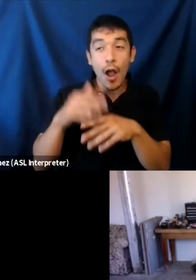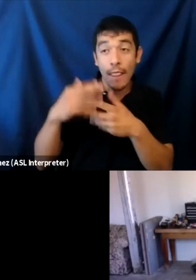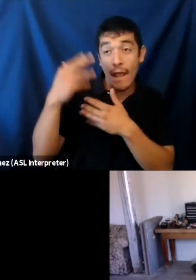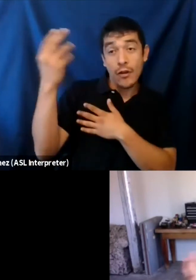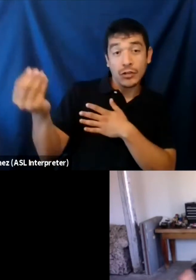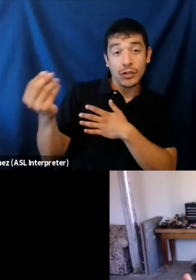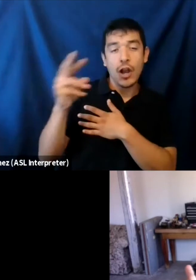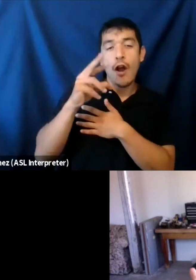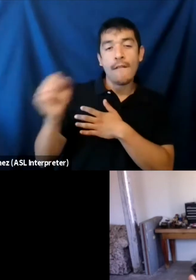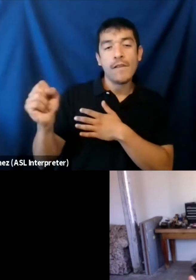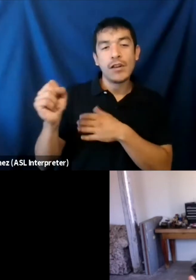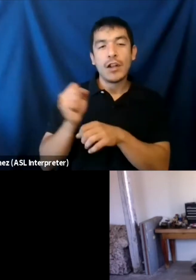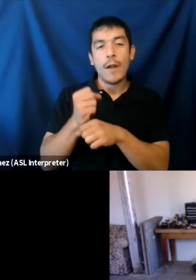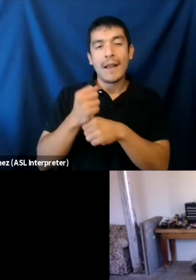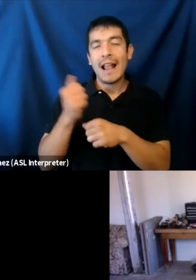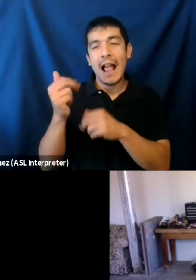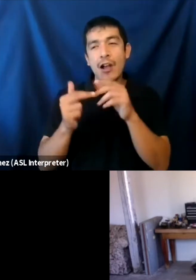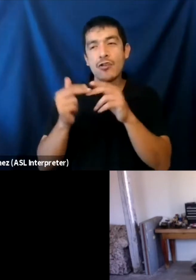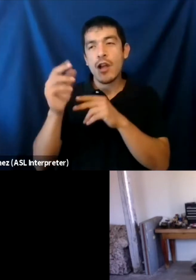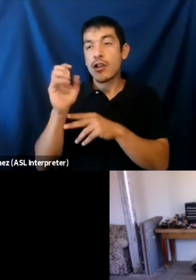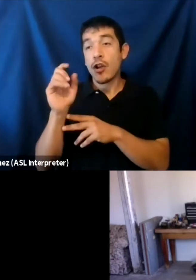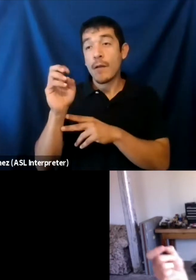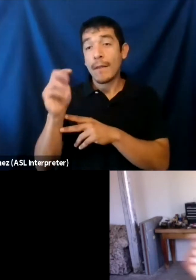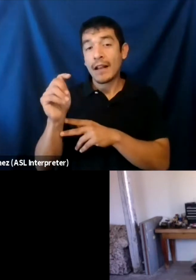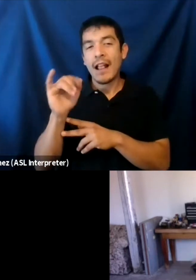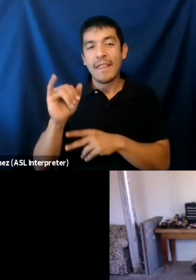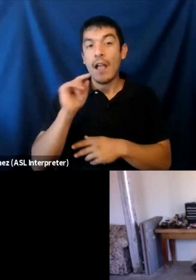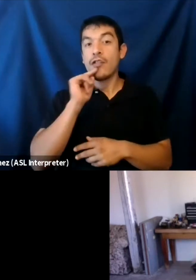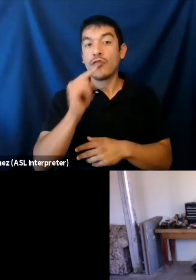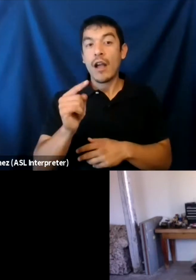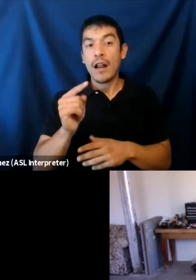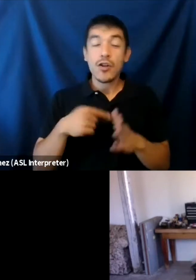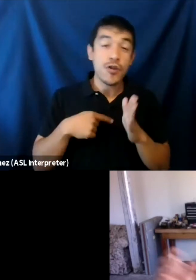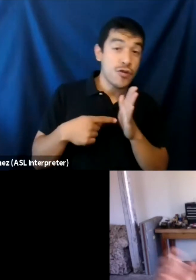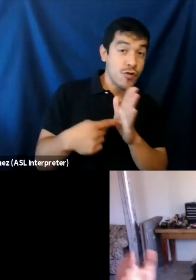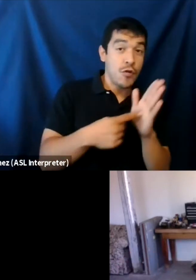versus like making a construction document. That's like, literally here's where the nail goes,